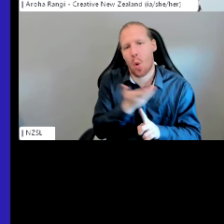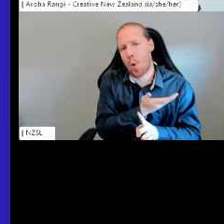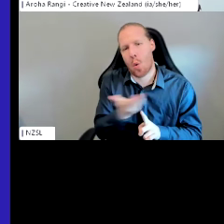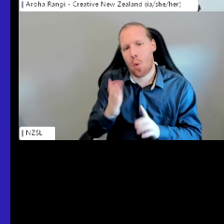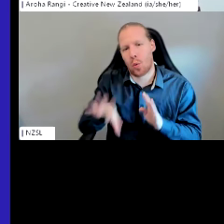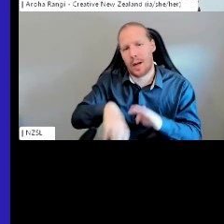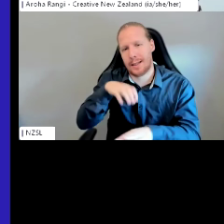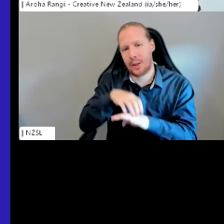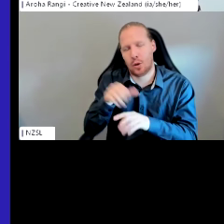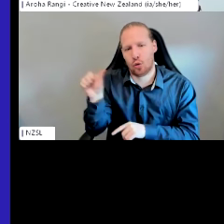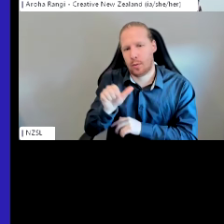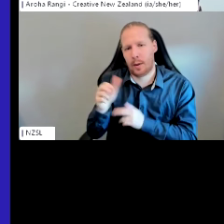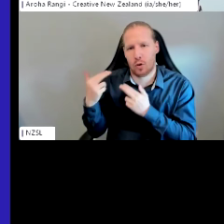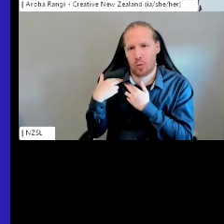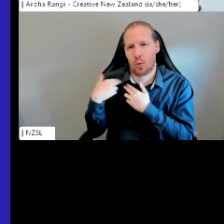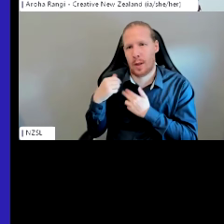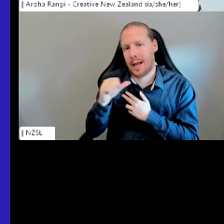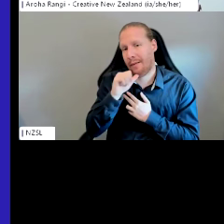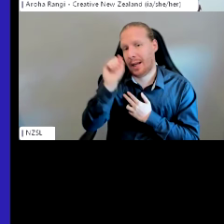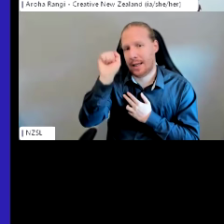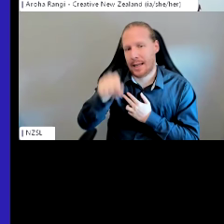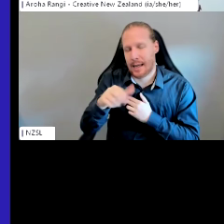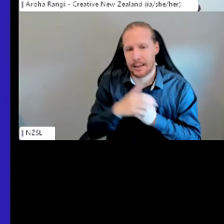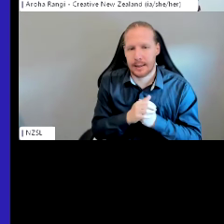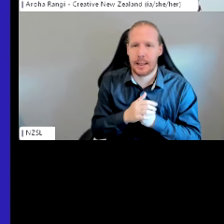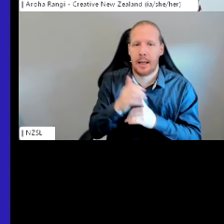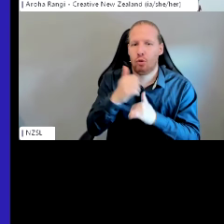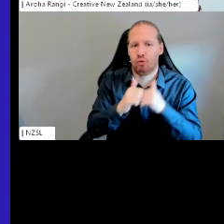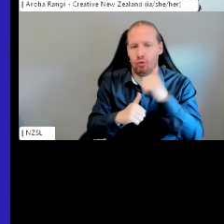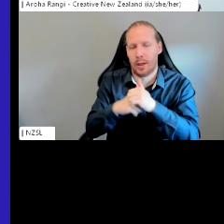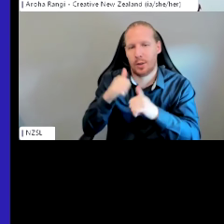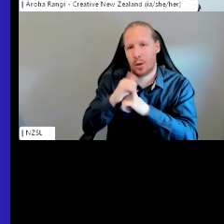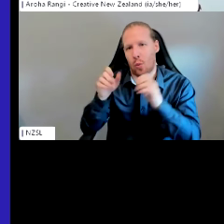if it's shared what practical structures or systems actually make that collaboration work